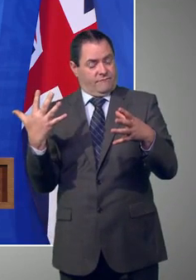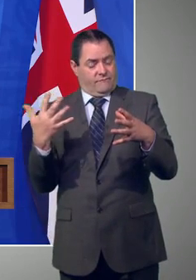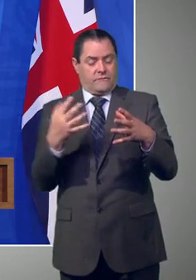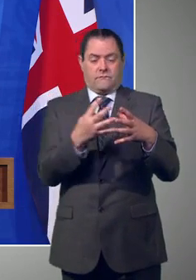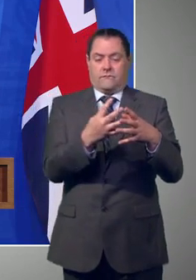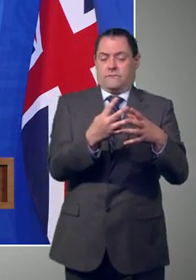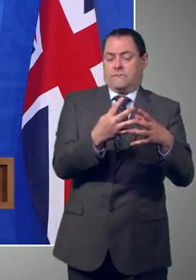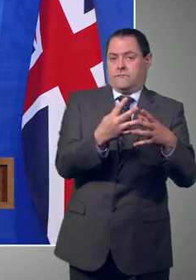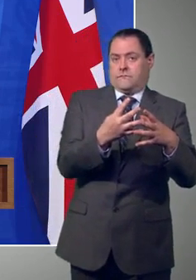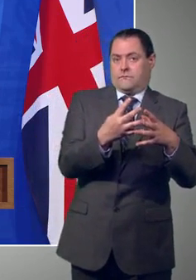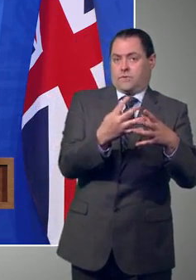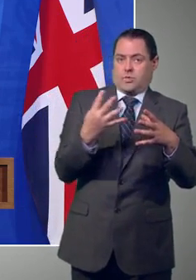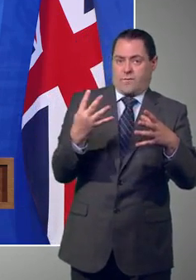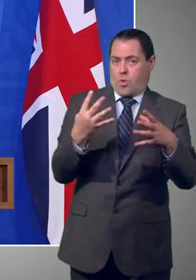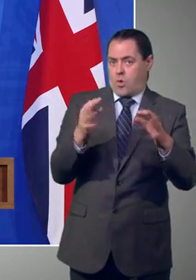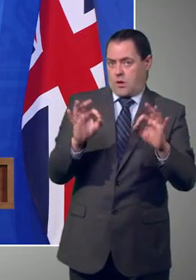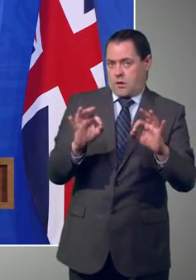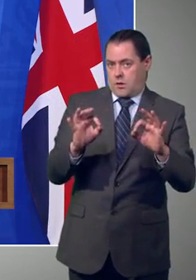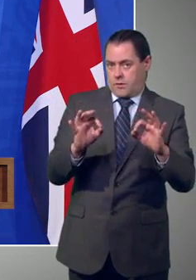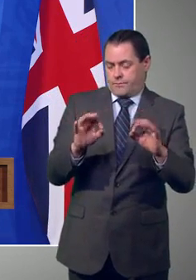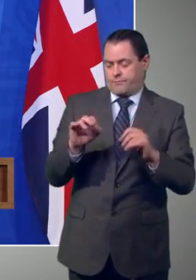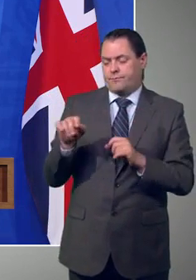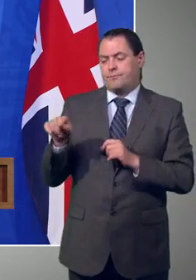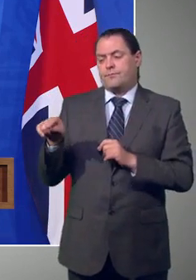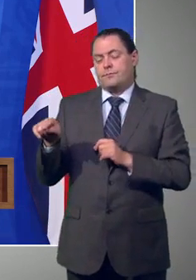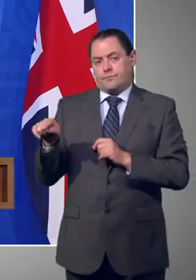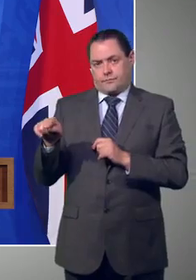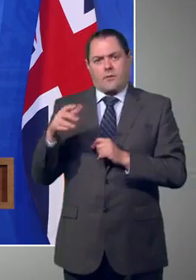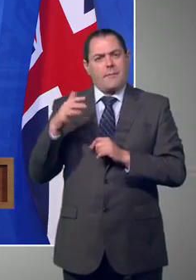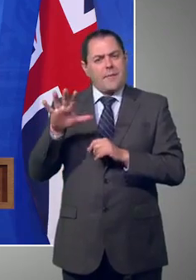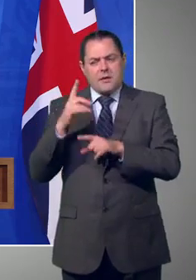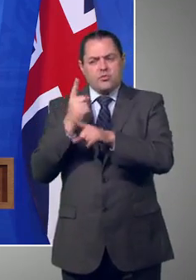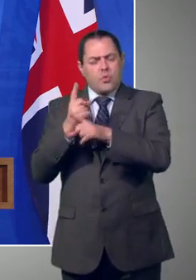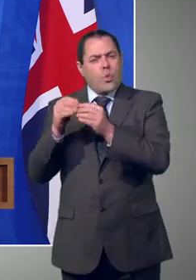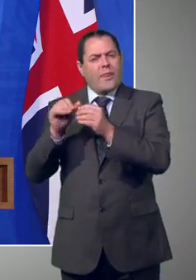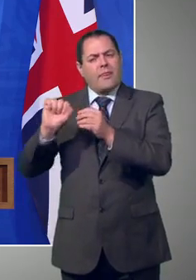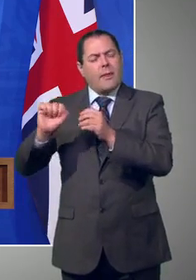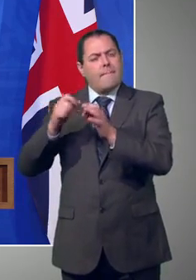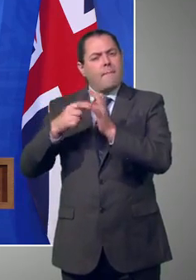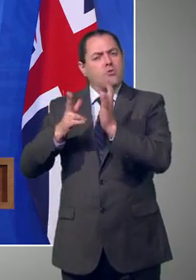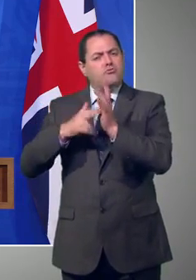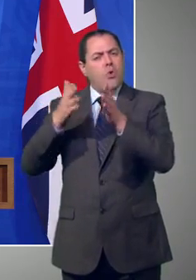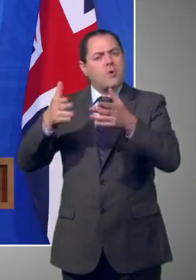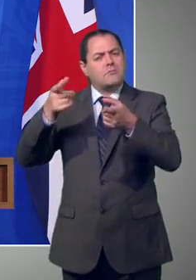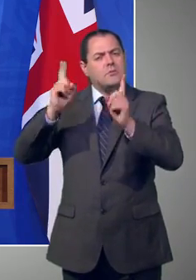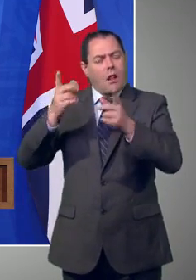chief executive of Bolton Hospital and her message is